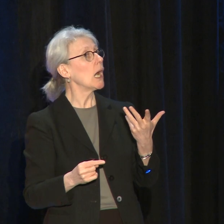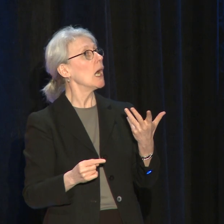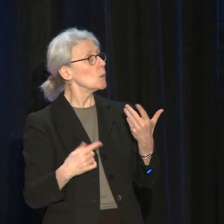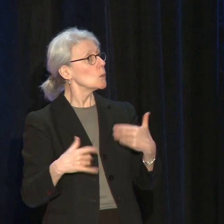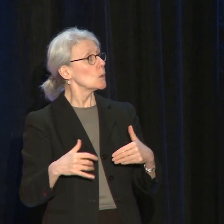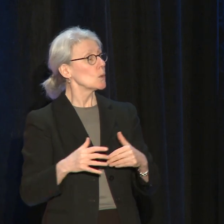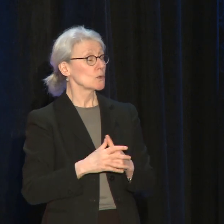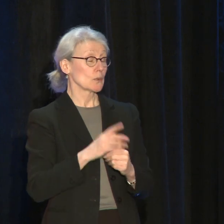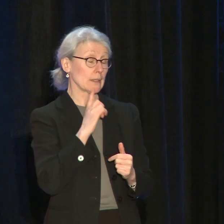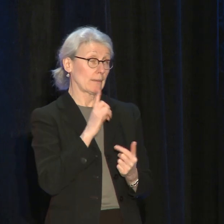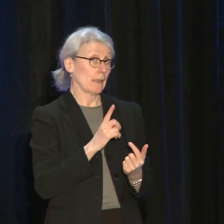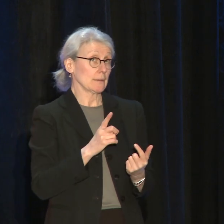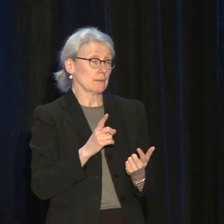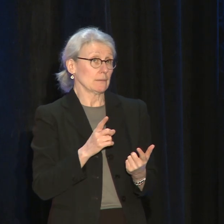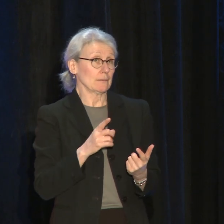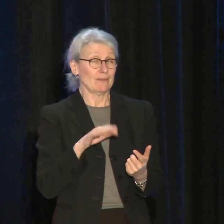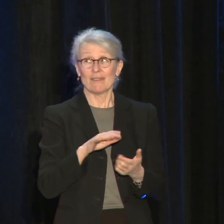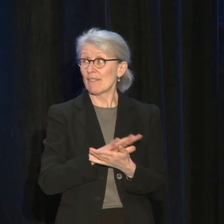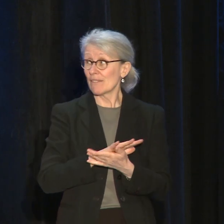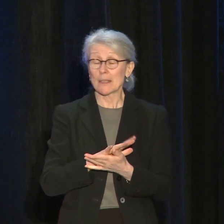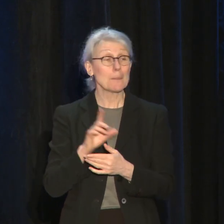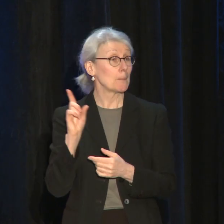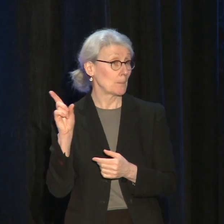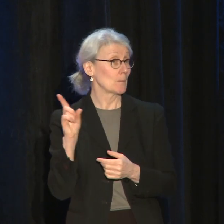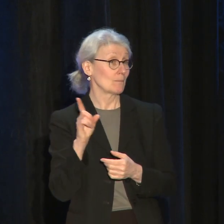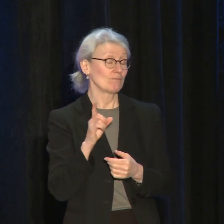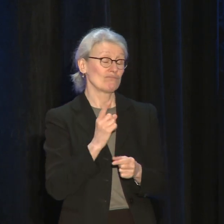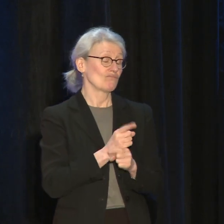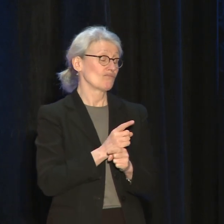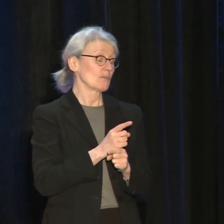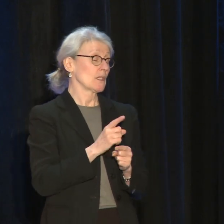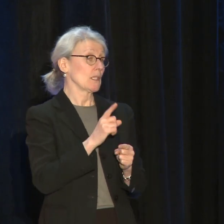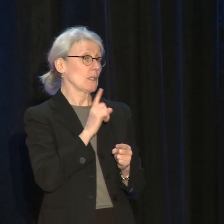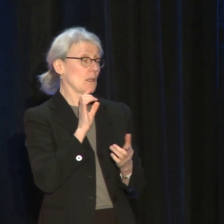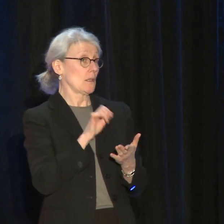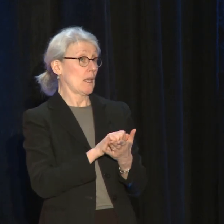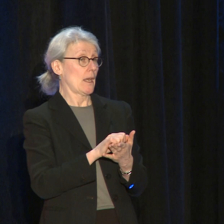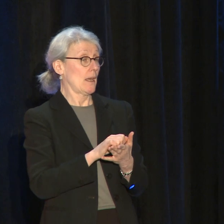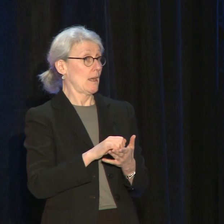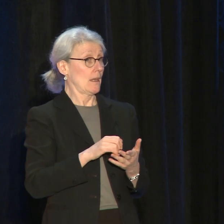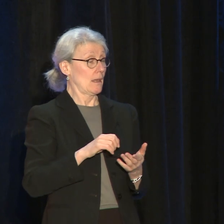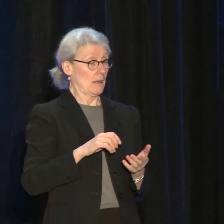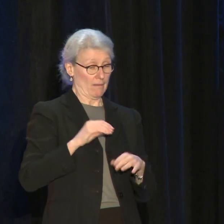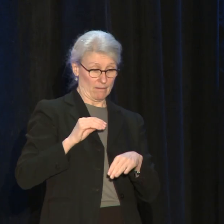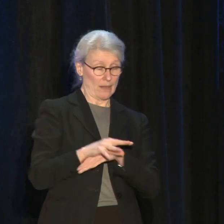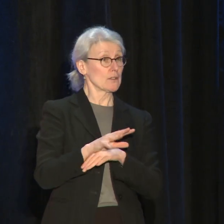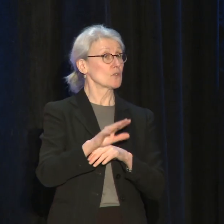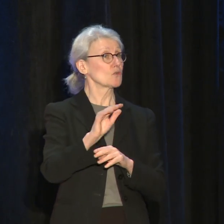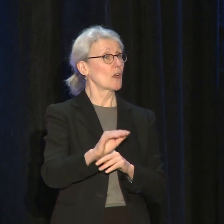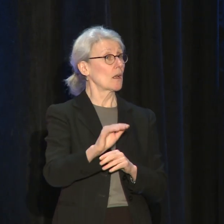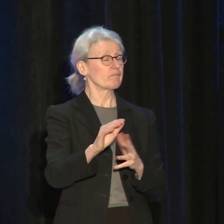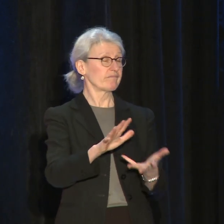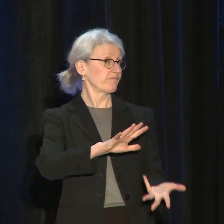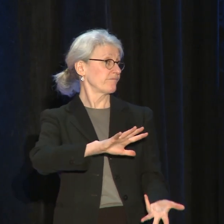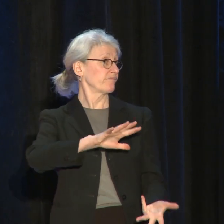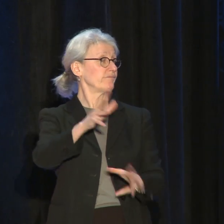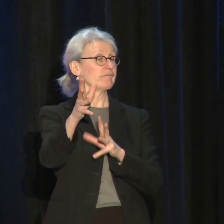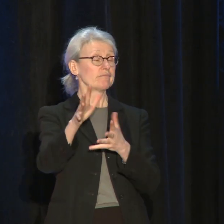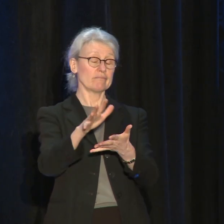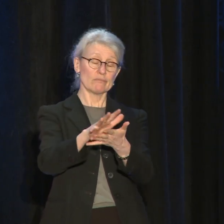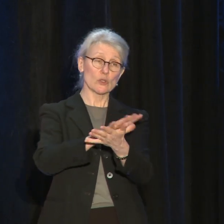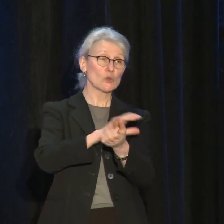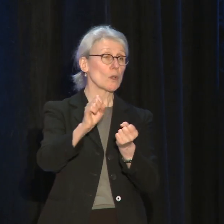more vividly than that film showed, it destroys children's lives. It's extremely traumatic, and